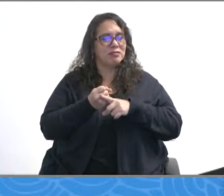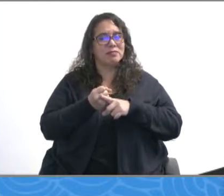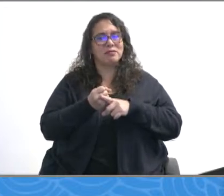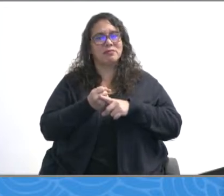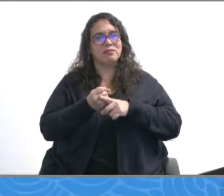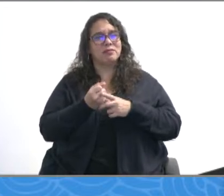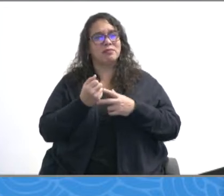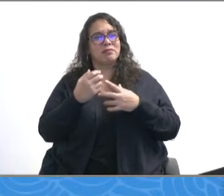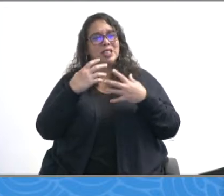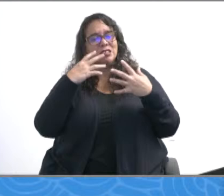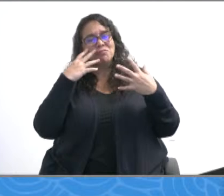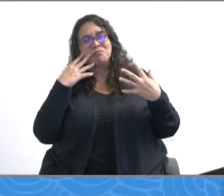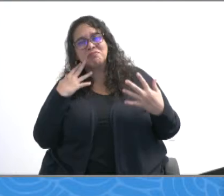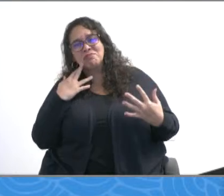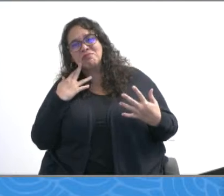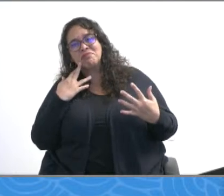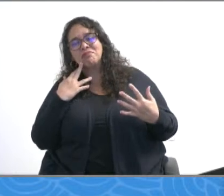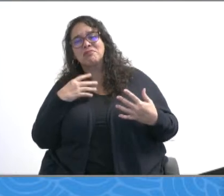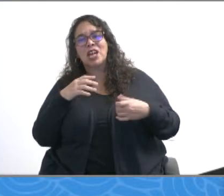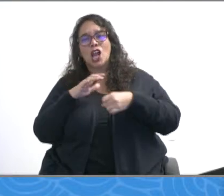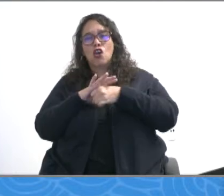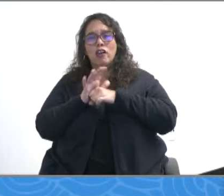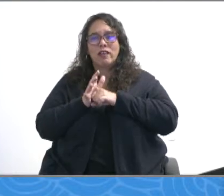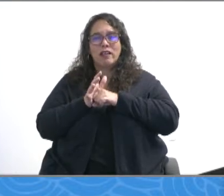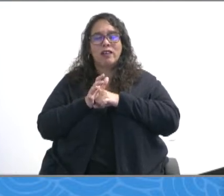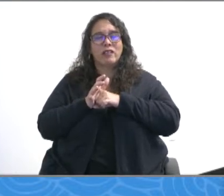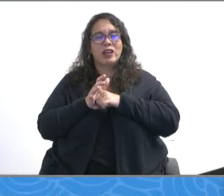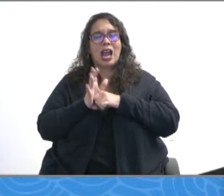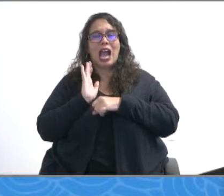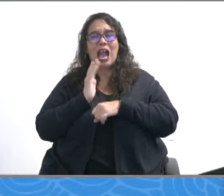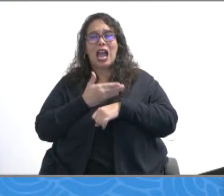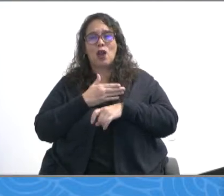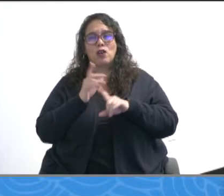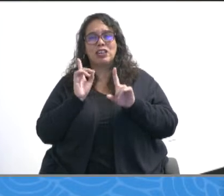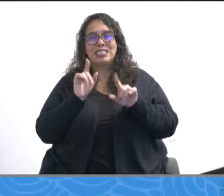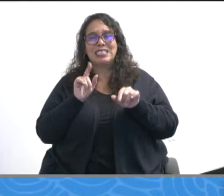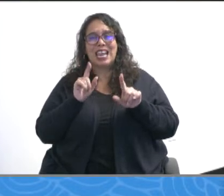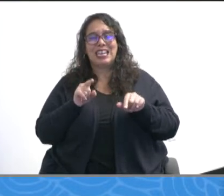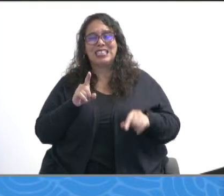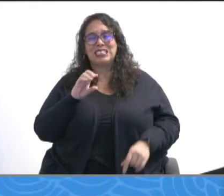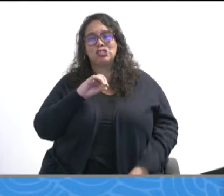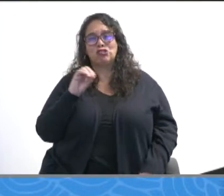and with what's going on with COVID, our attendance rates have dropped significantly